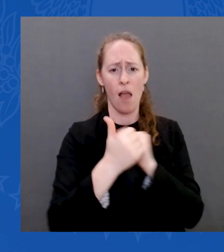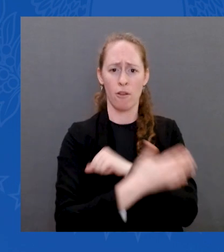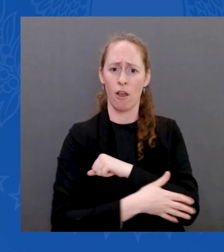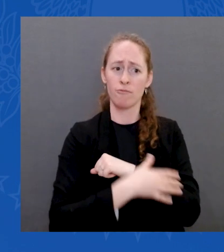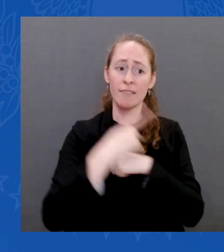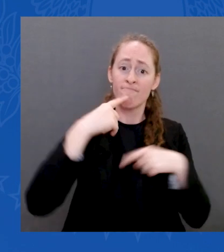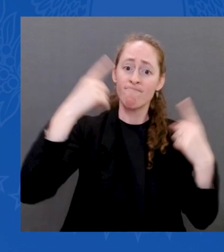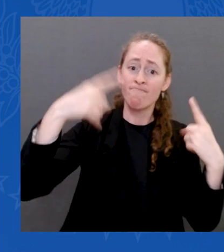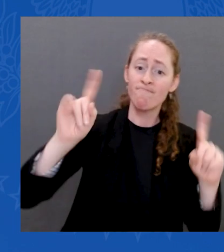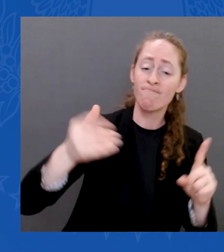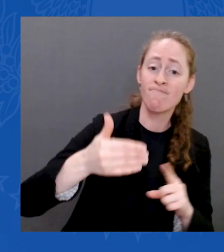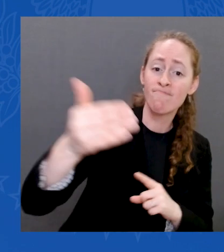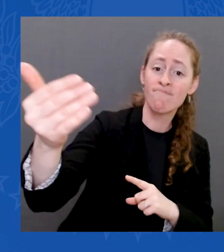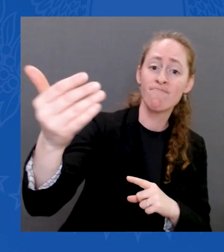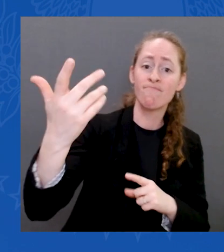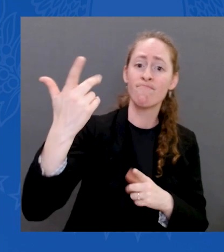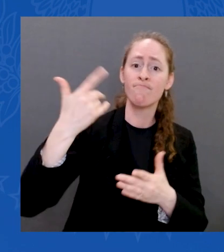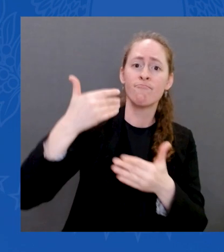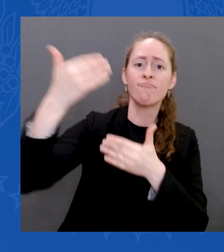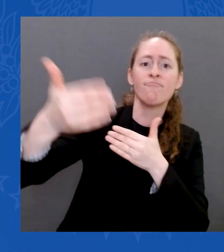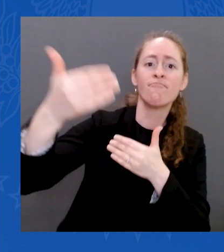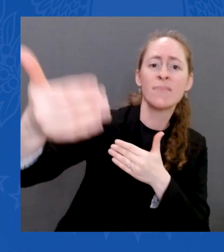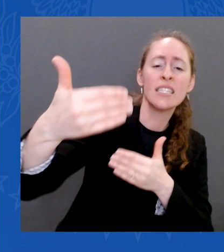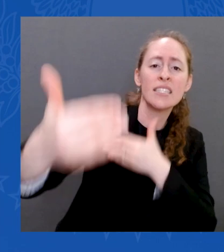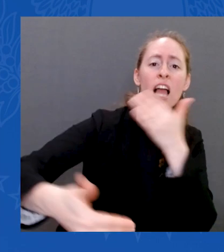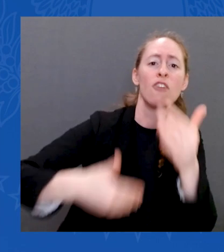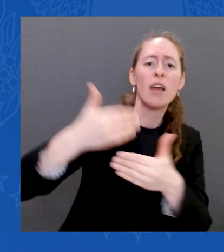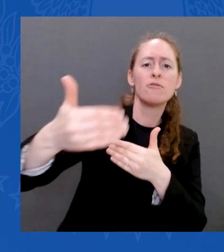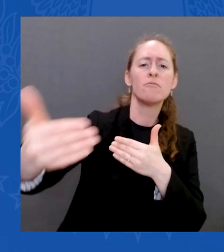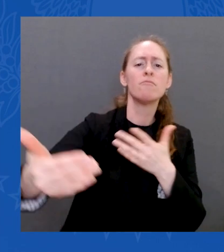what would you do? You'd want -- I would say, literally,